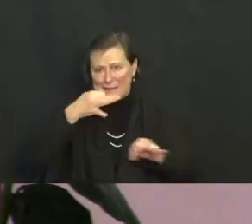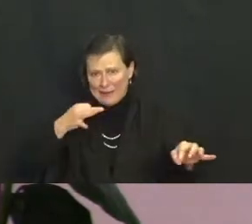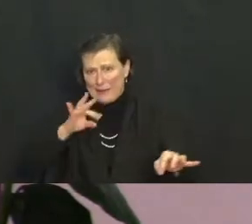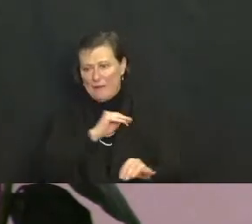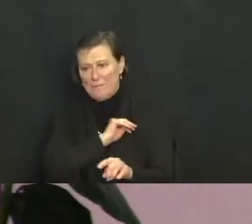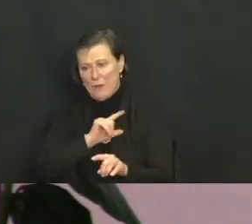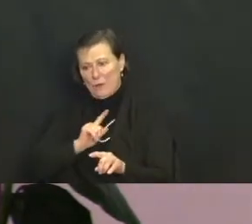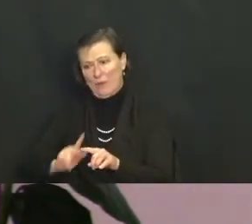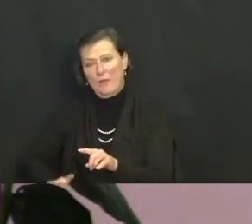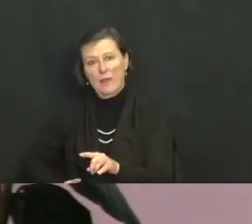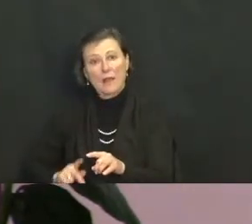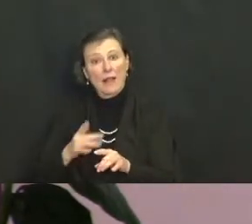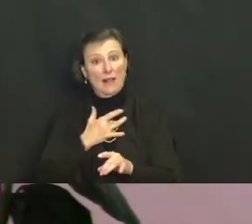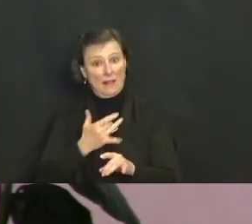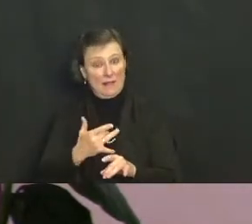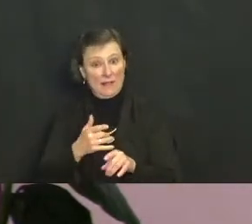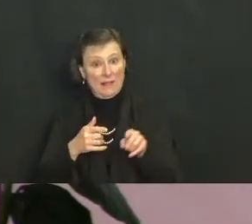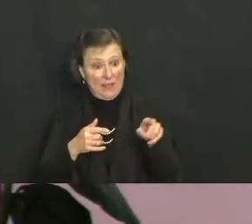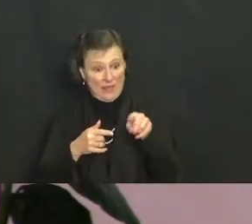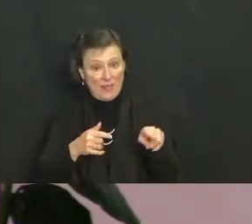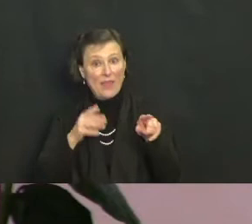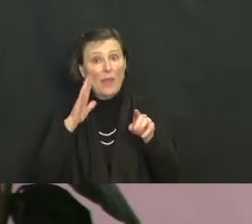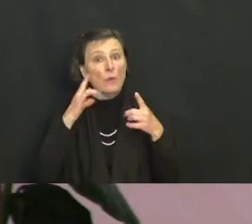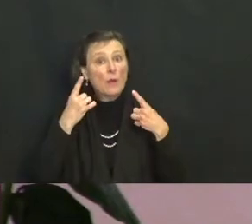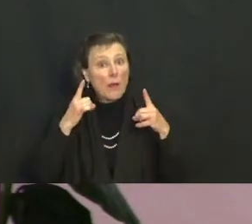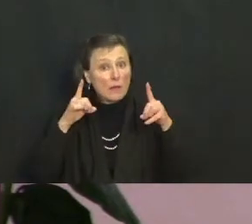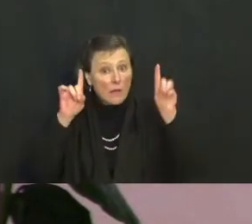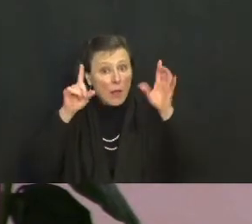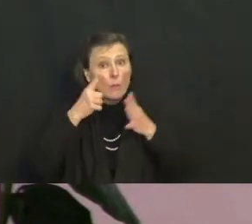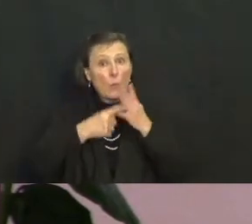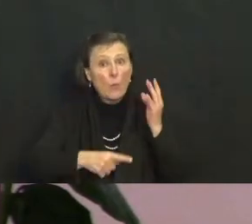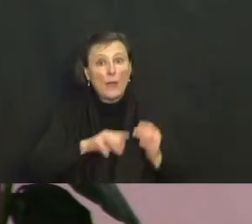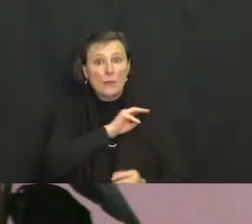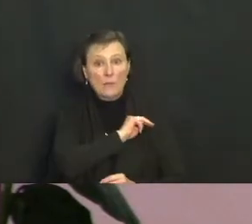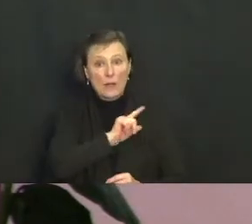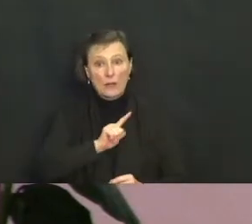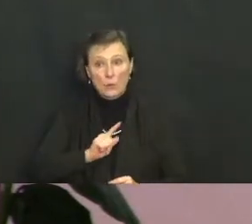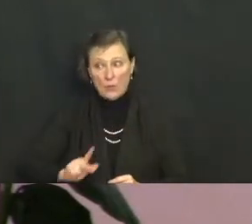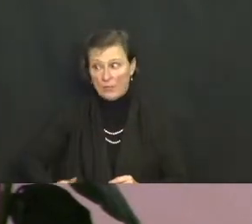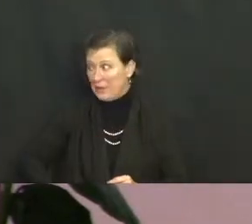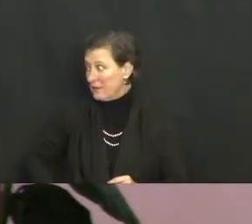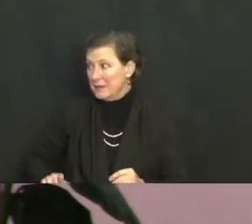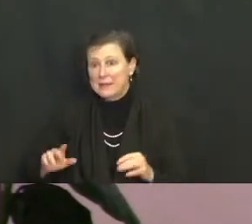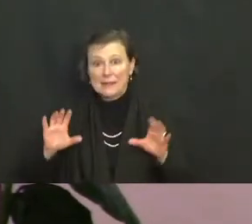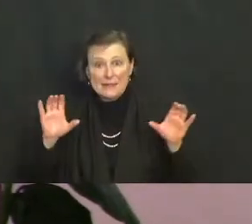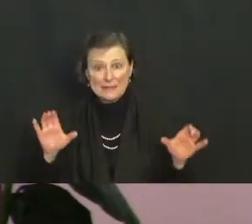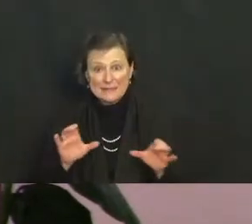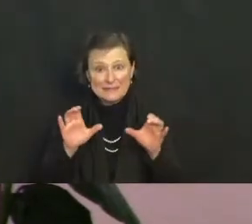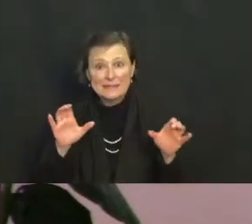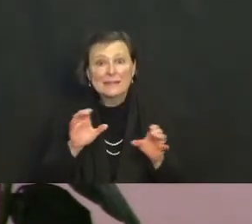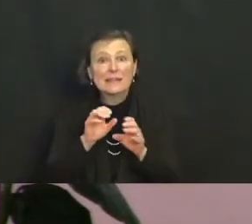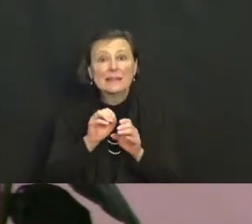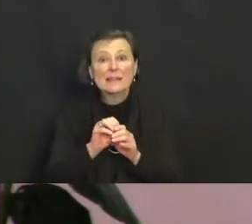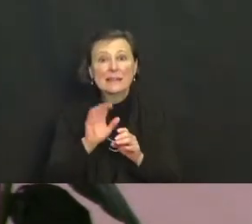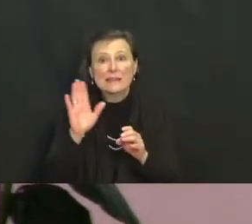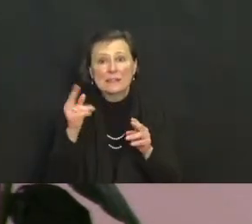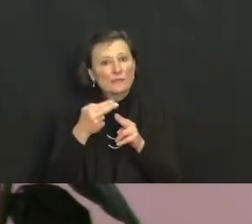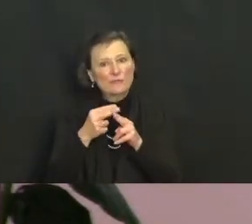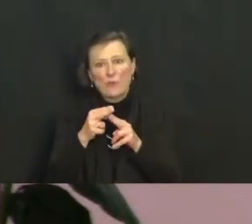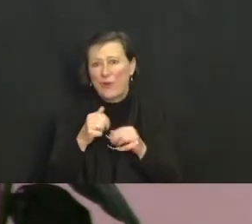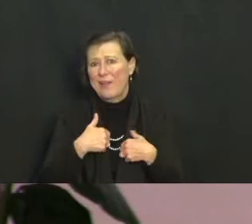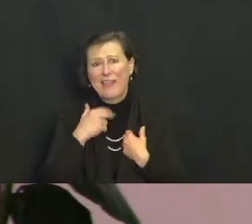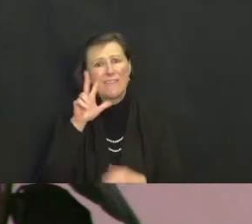the likelihood that they would have accomplished what King did in his too short life, 39 years.